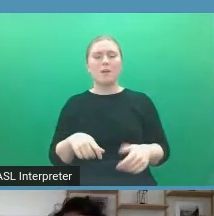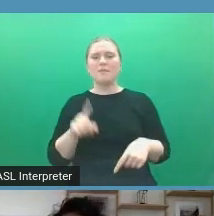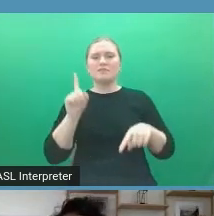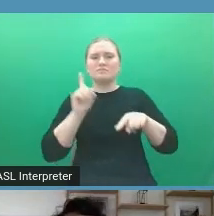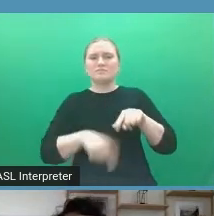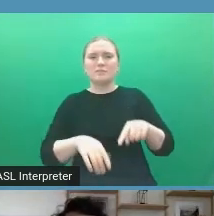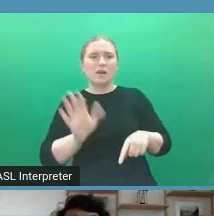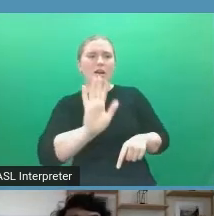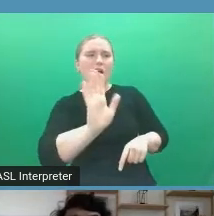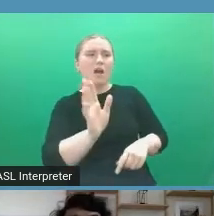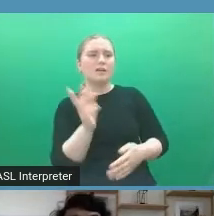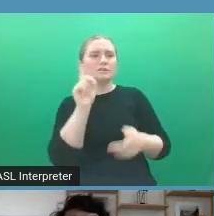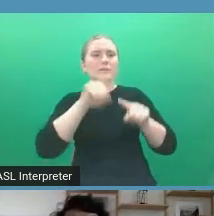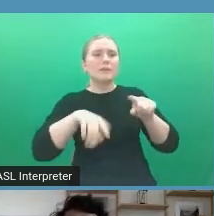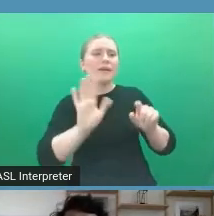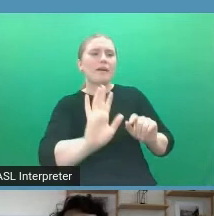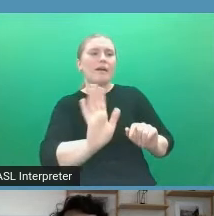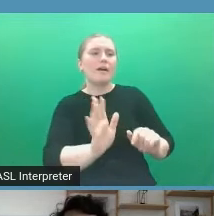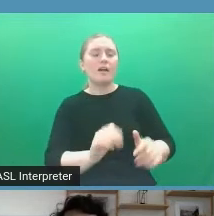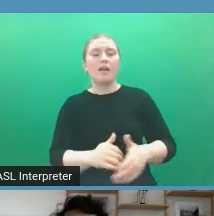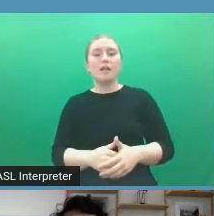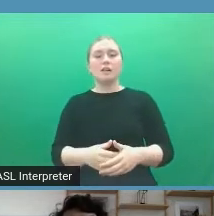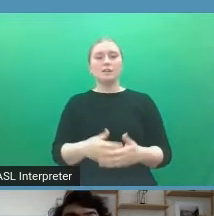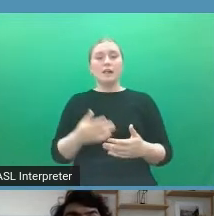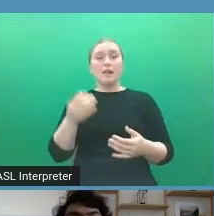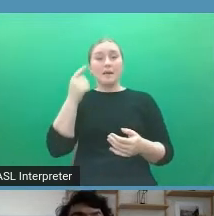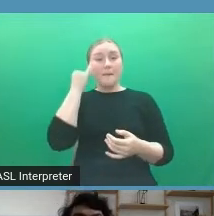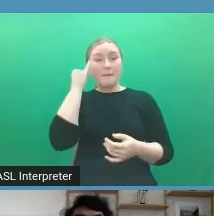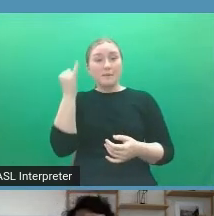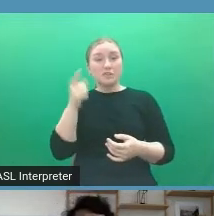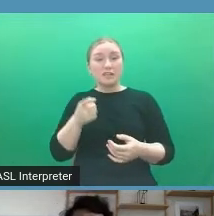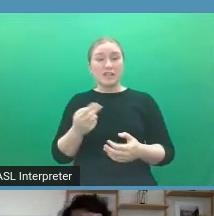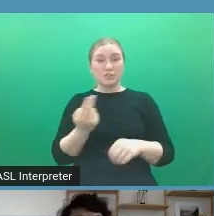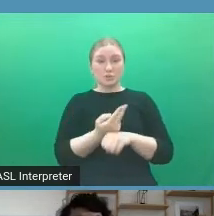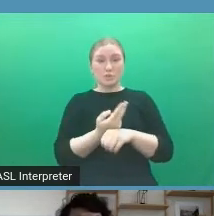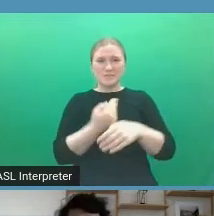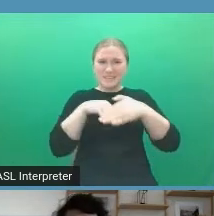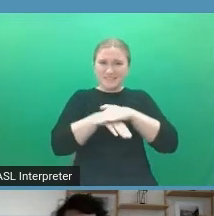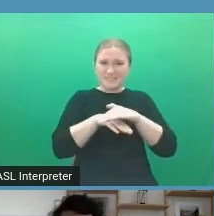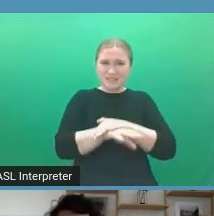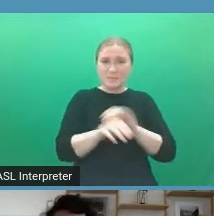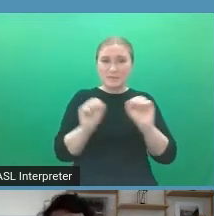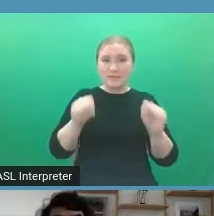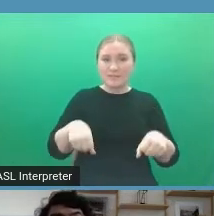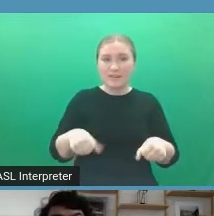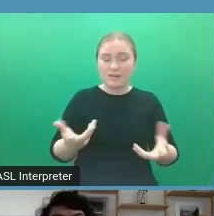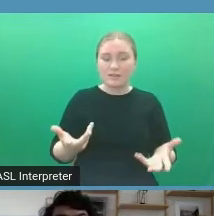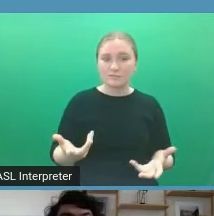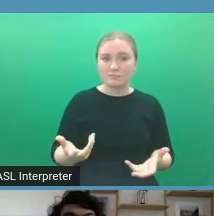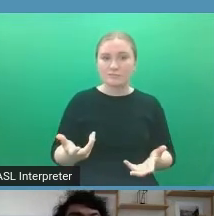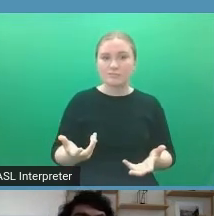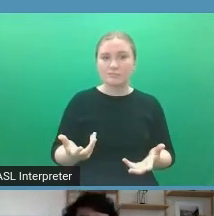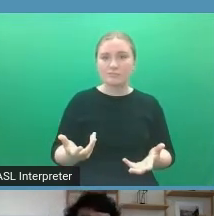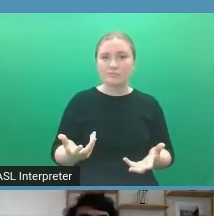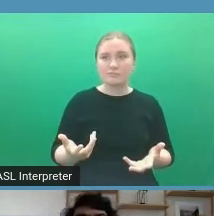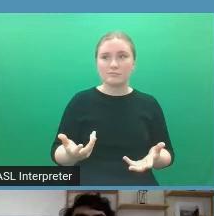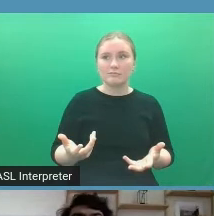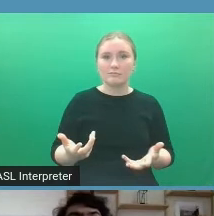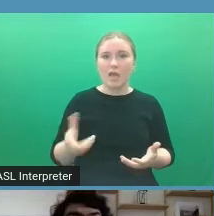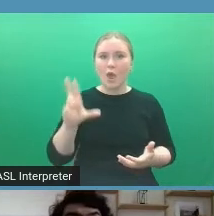use that as an assistive technology. So having a flat very unnuanced no phones allowed in the